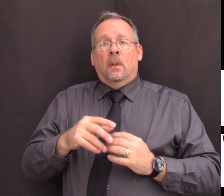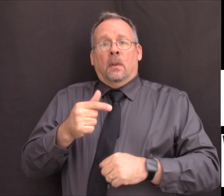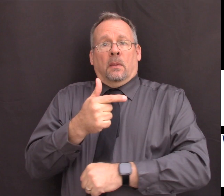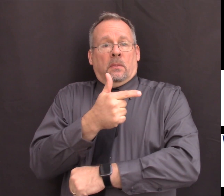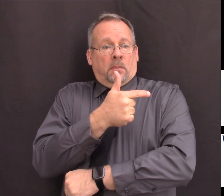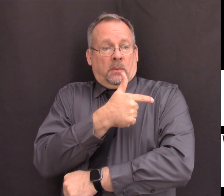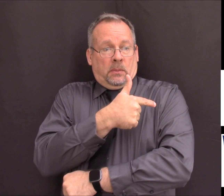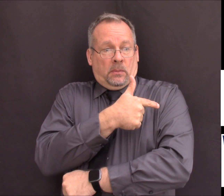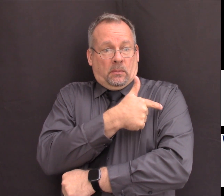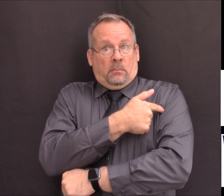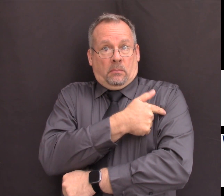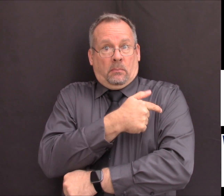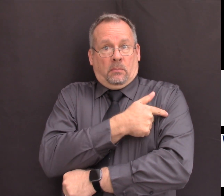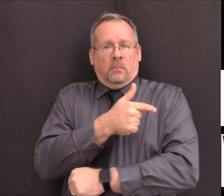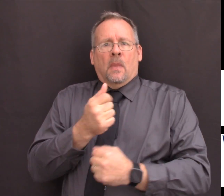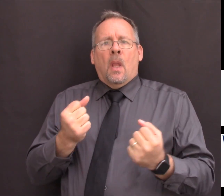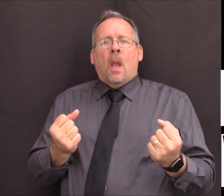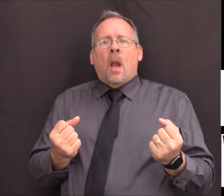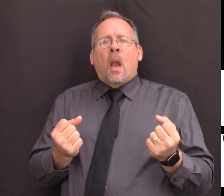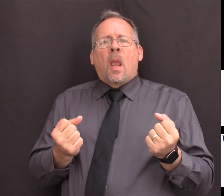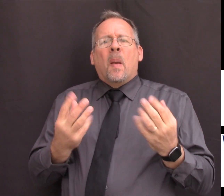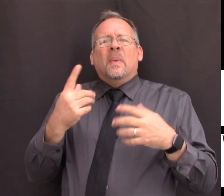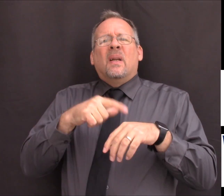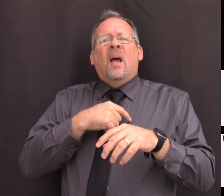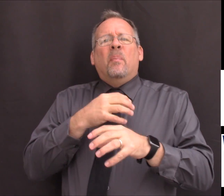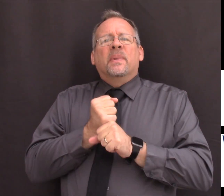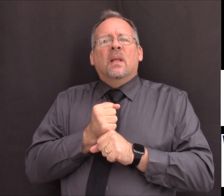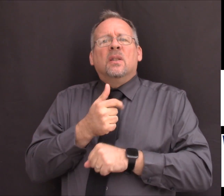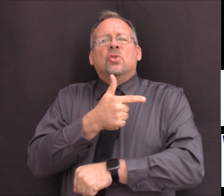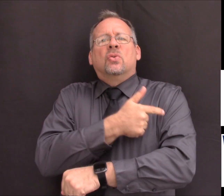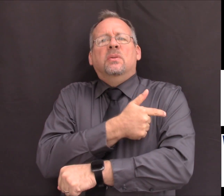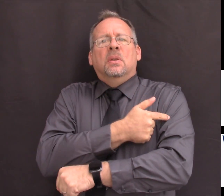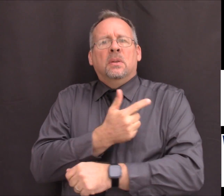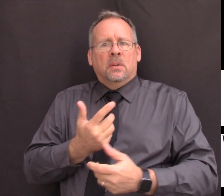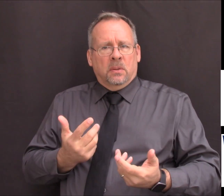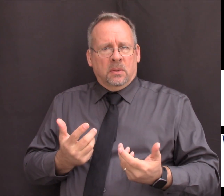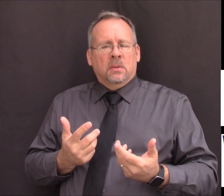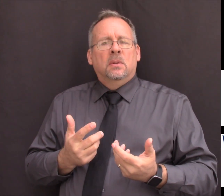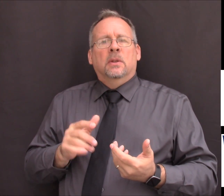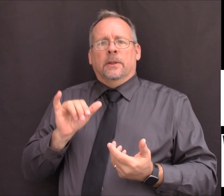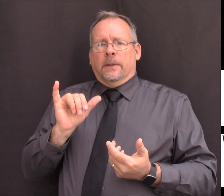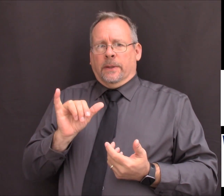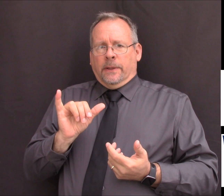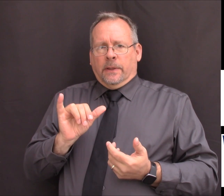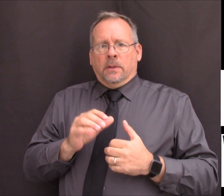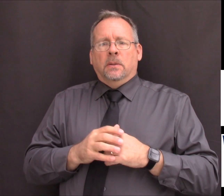How many times do I need to take the vaccine?